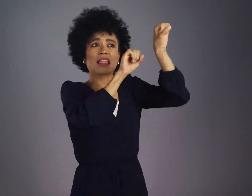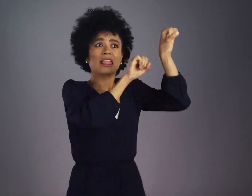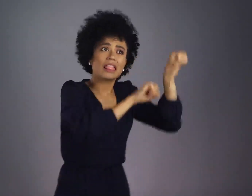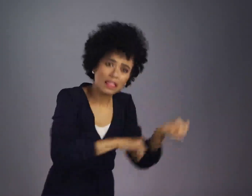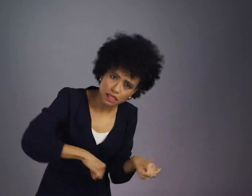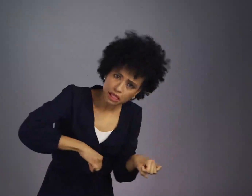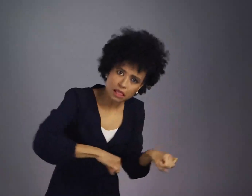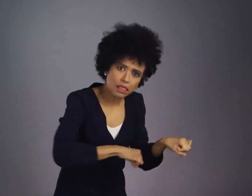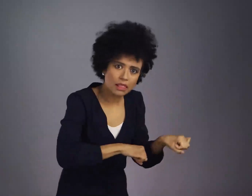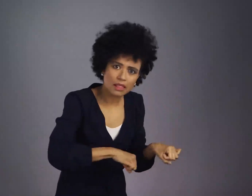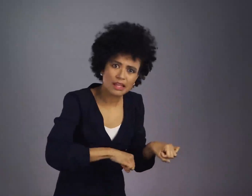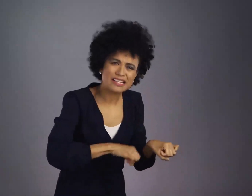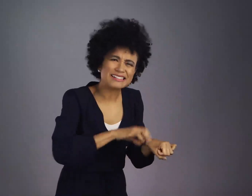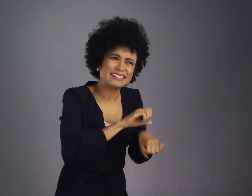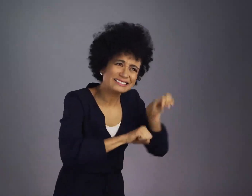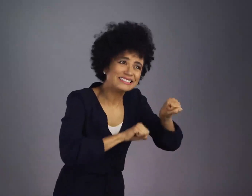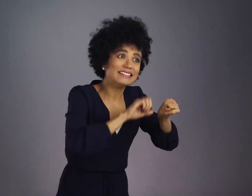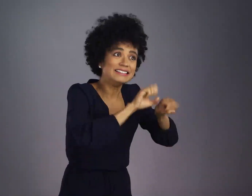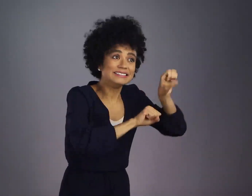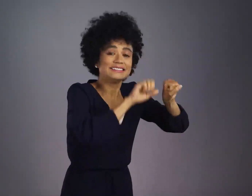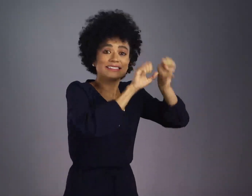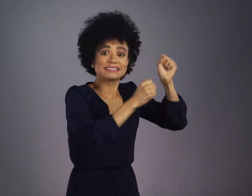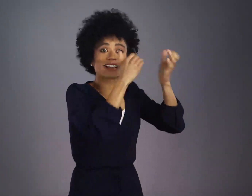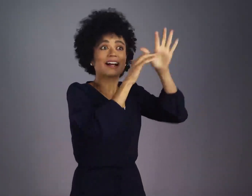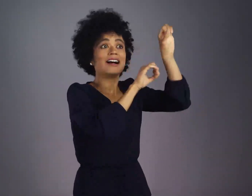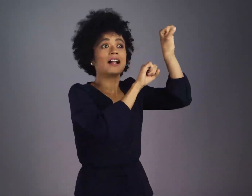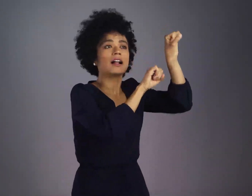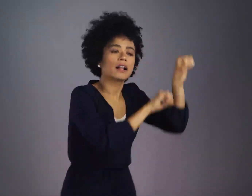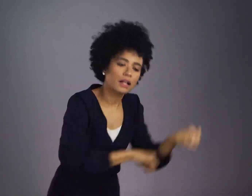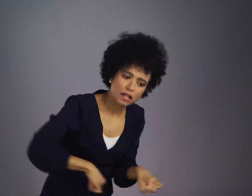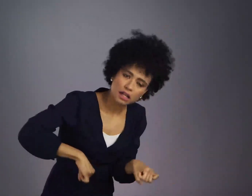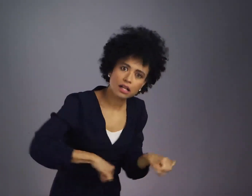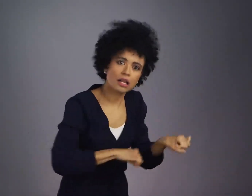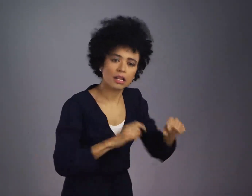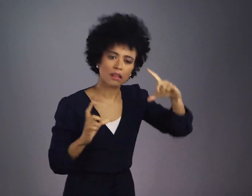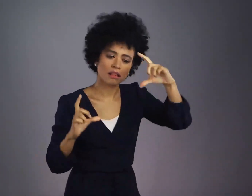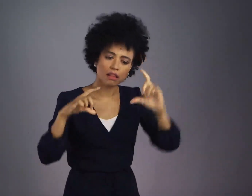falling back in exhaustion after each futile effort to reach solid ground.